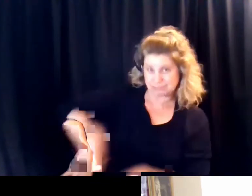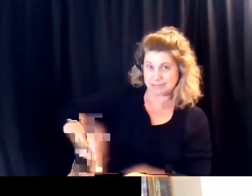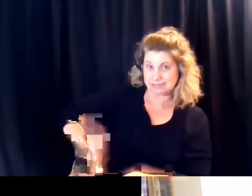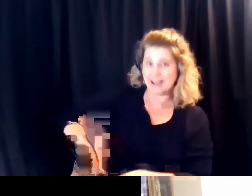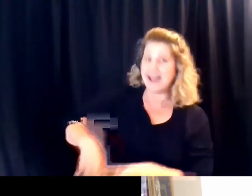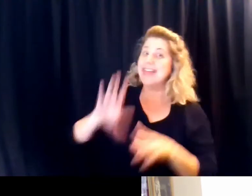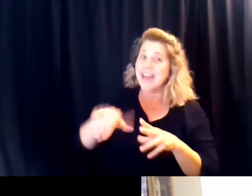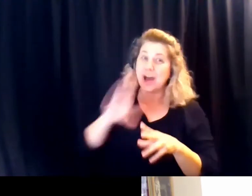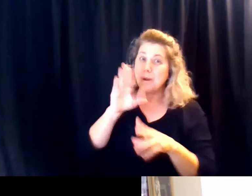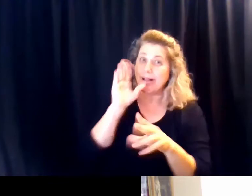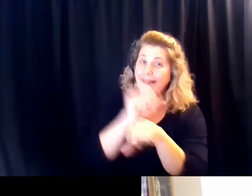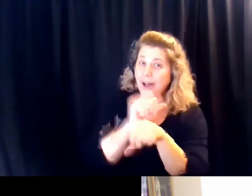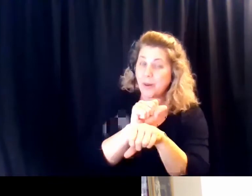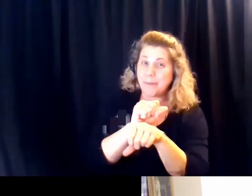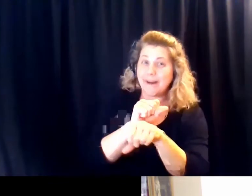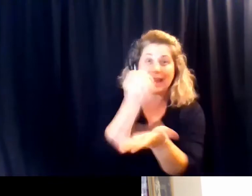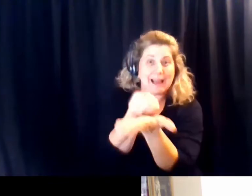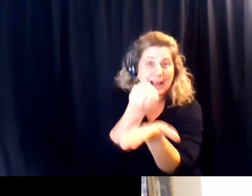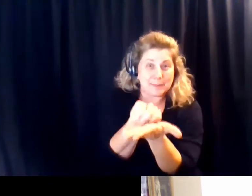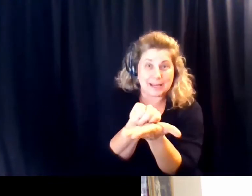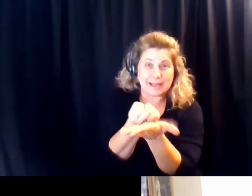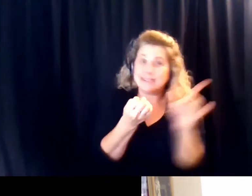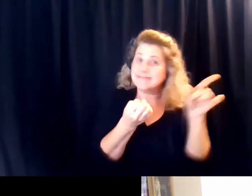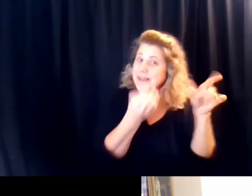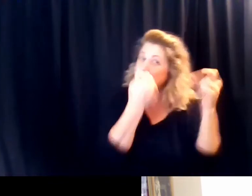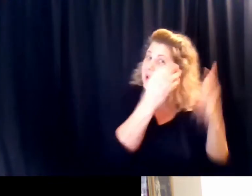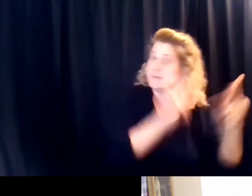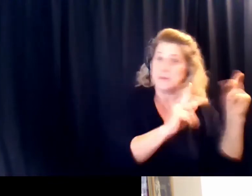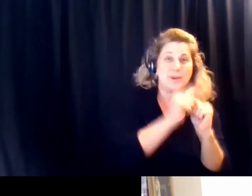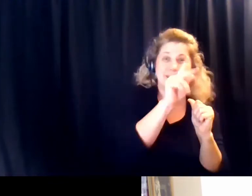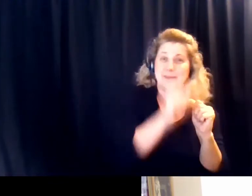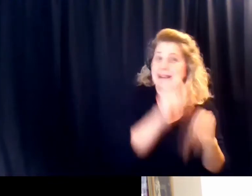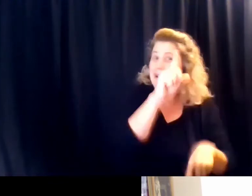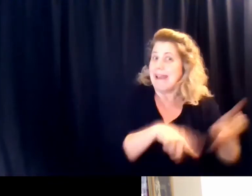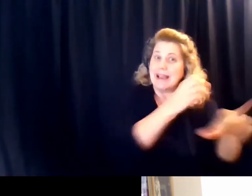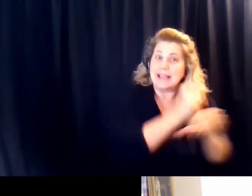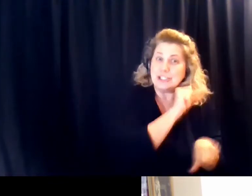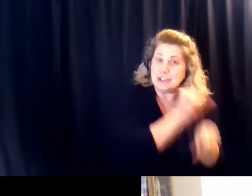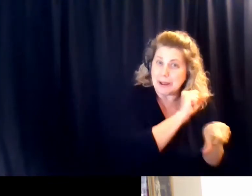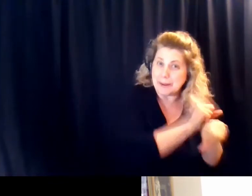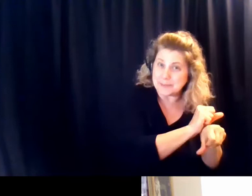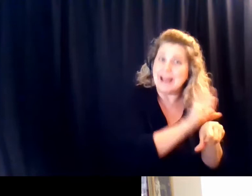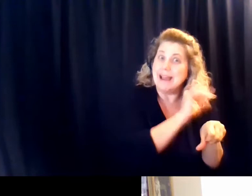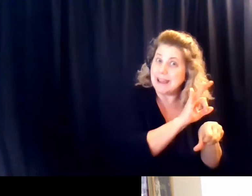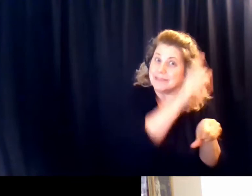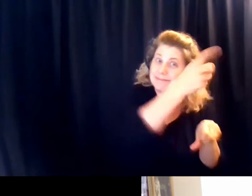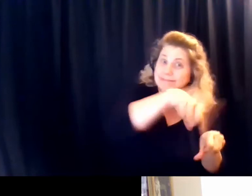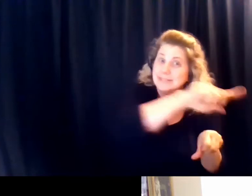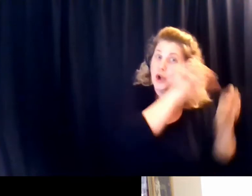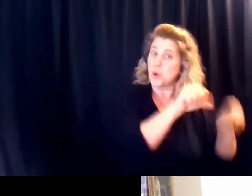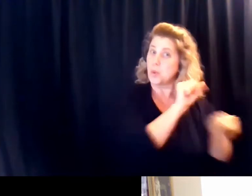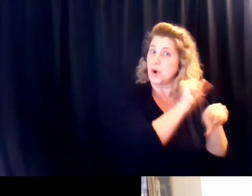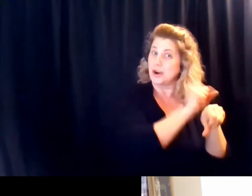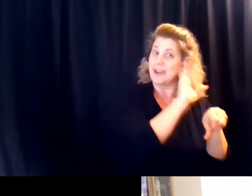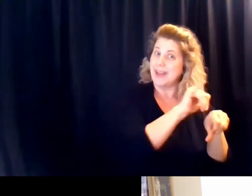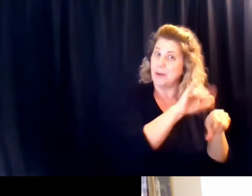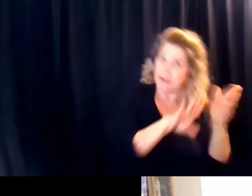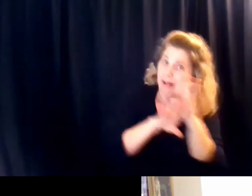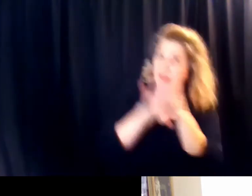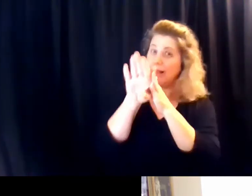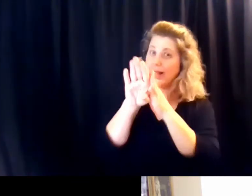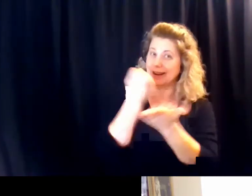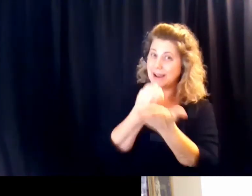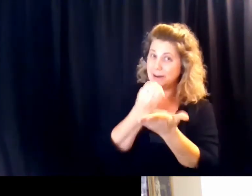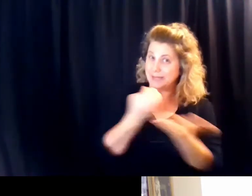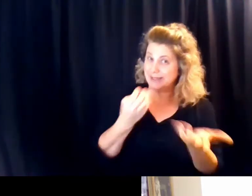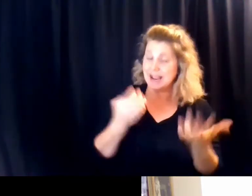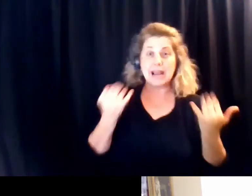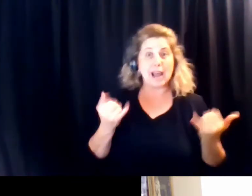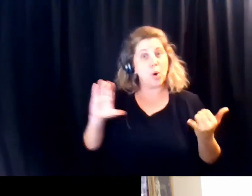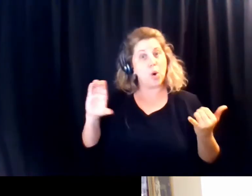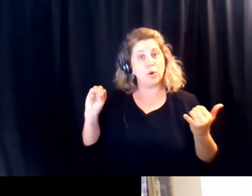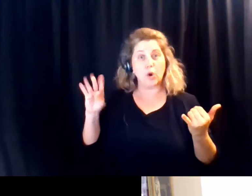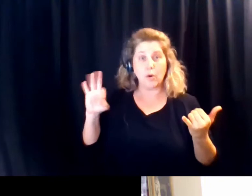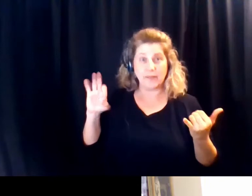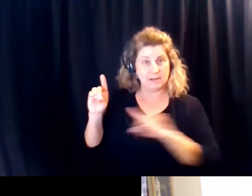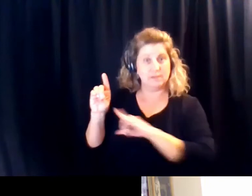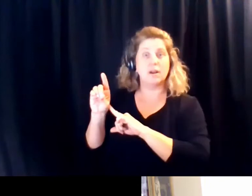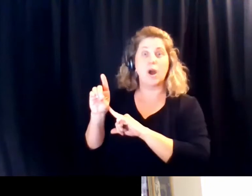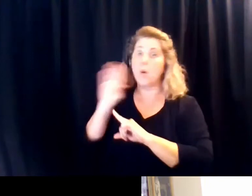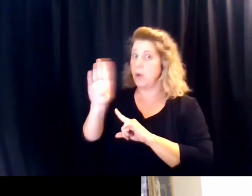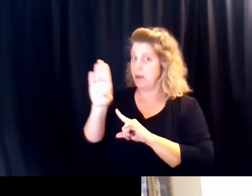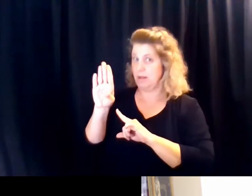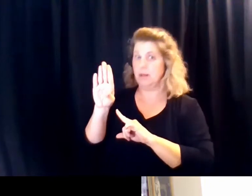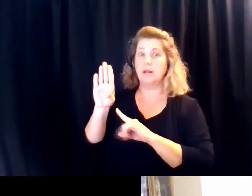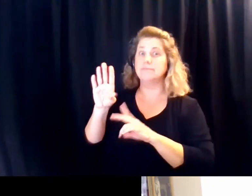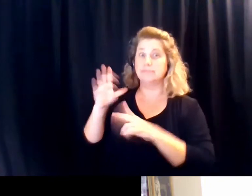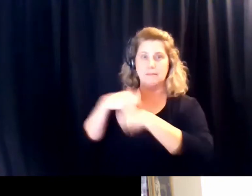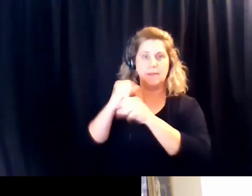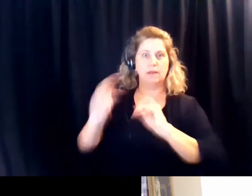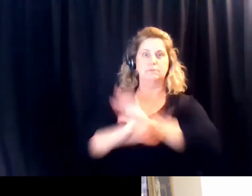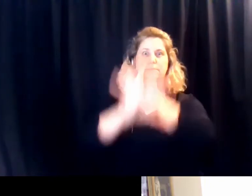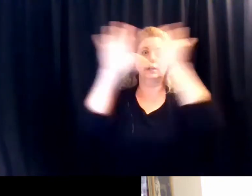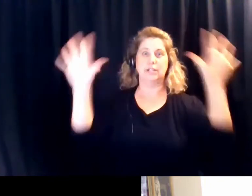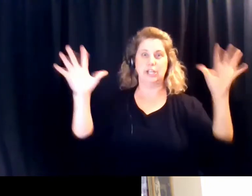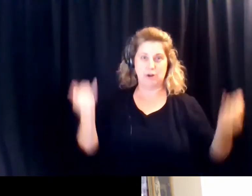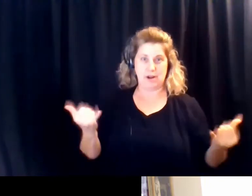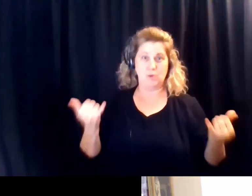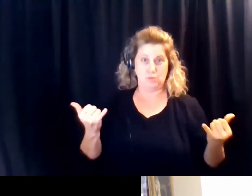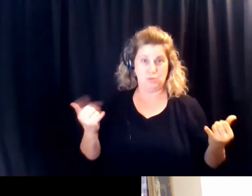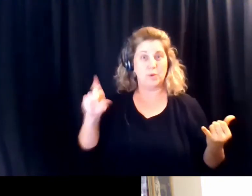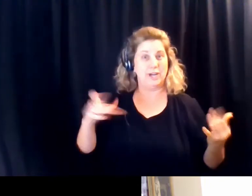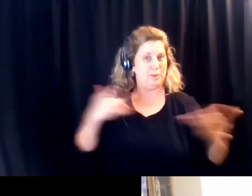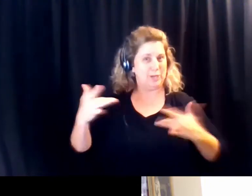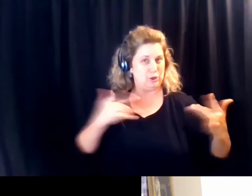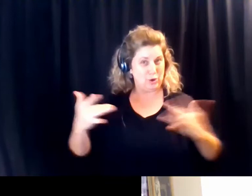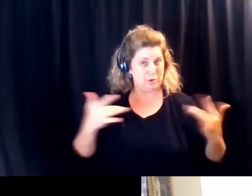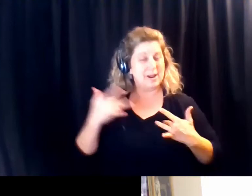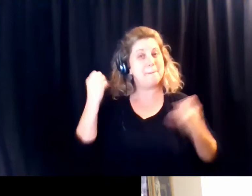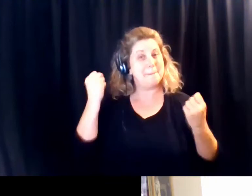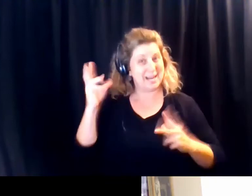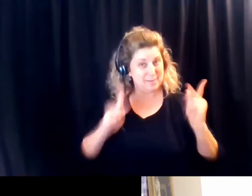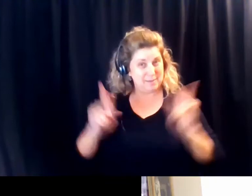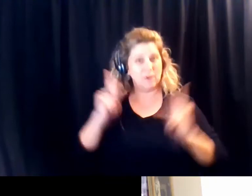Judith Heumann: It's for them. Also, and that they need to see themselves as a part of who we are and I think getting people to not be afraid of disability. I mean, obviously, when you go I don't know because I've always had my disability, I think. Have you always had your disability, Heather.